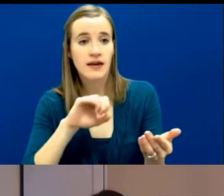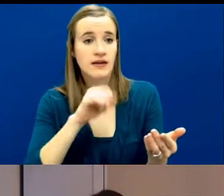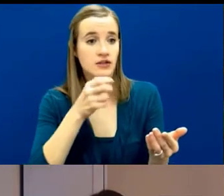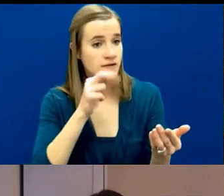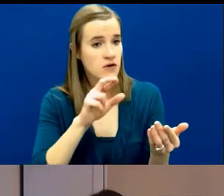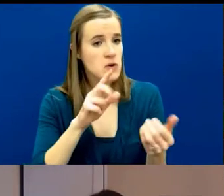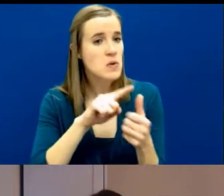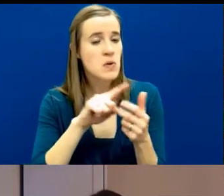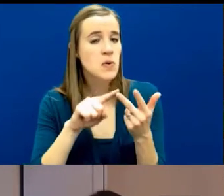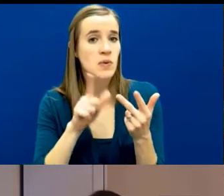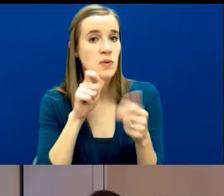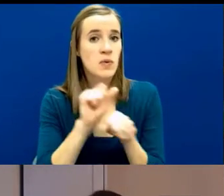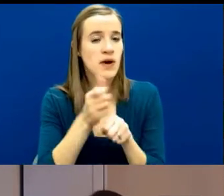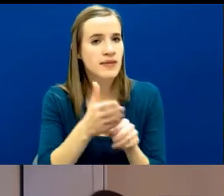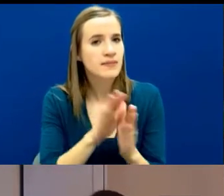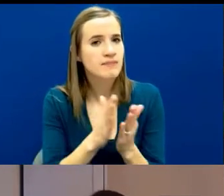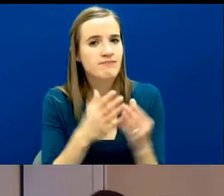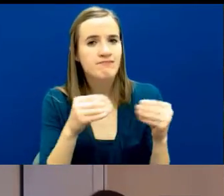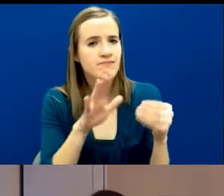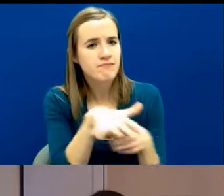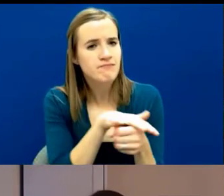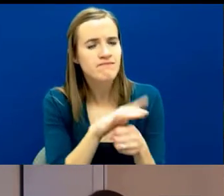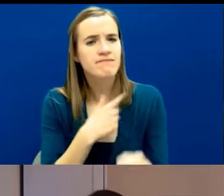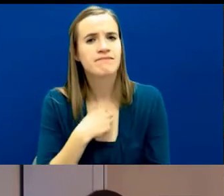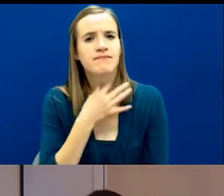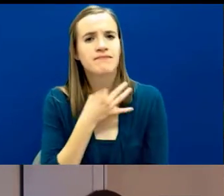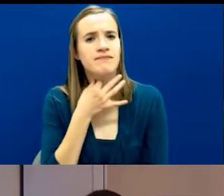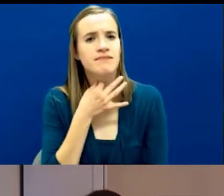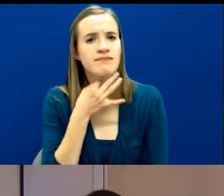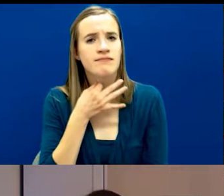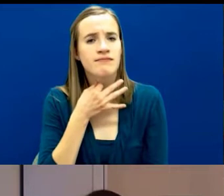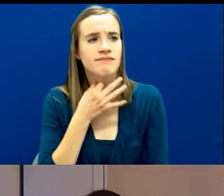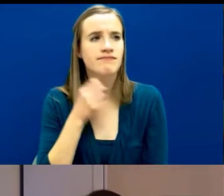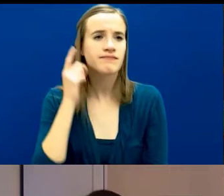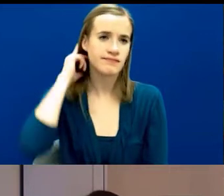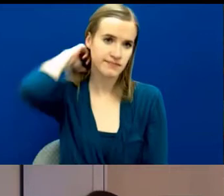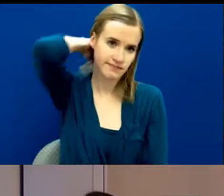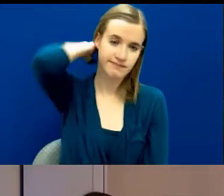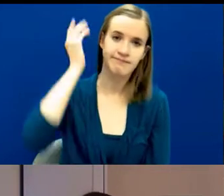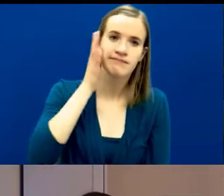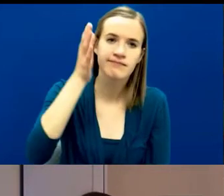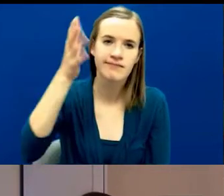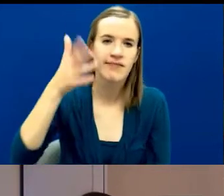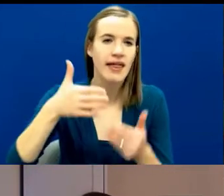area, what what are you what are you envisioning, that would be the next best